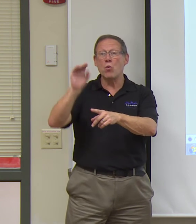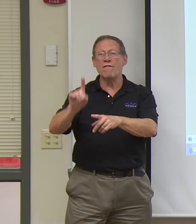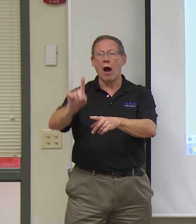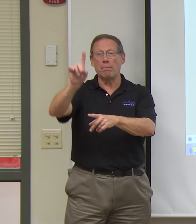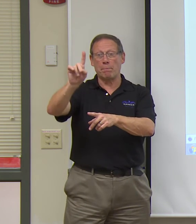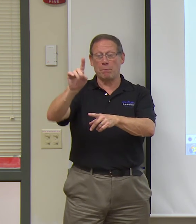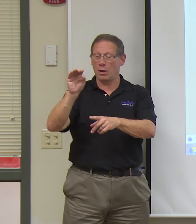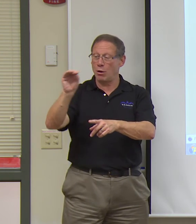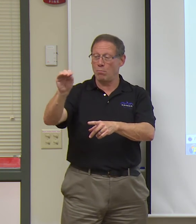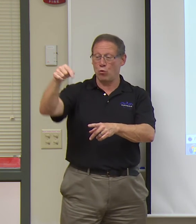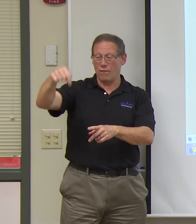a different folder.